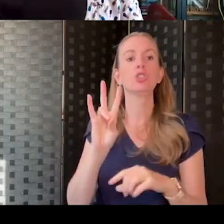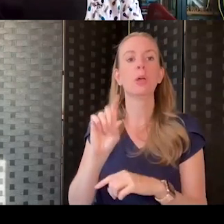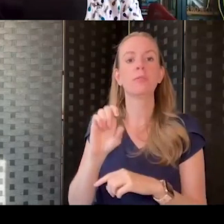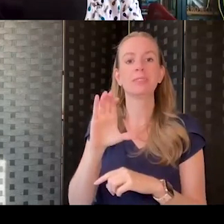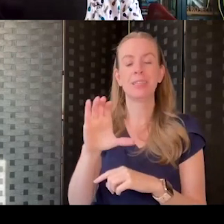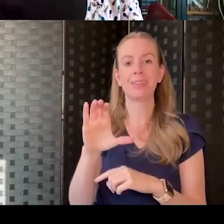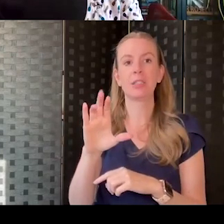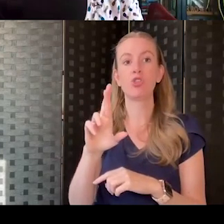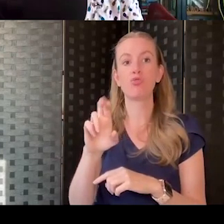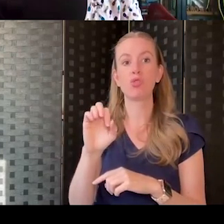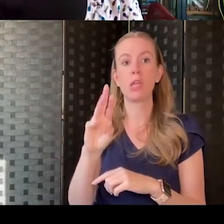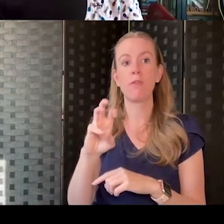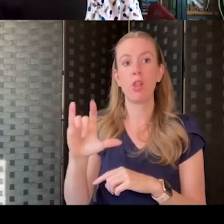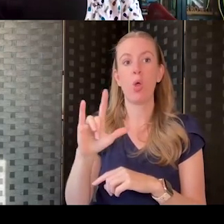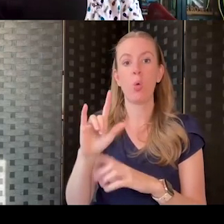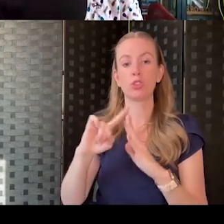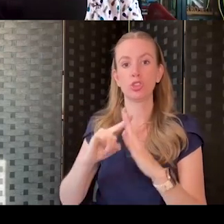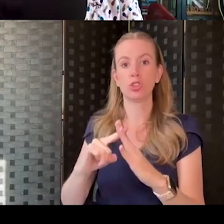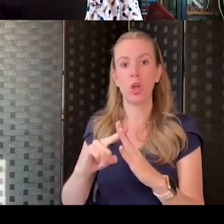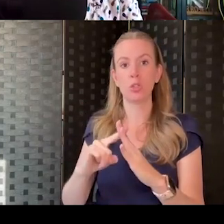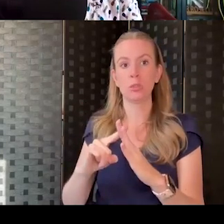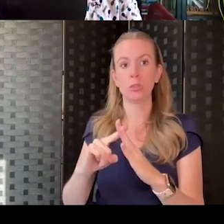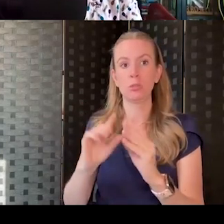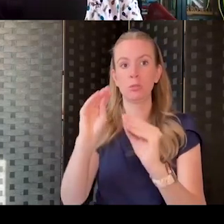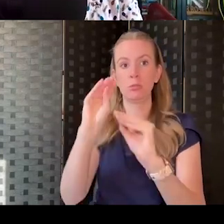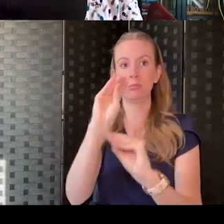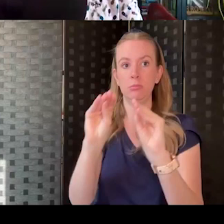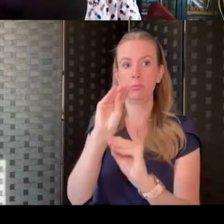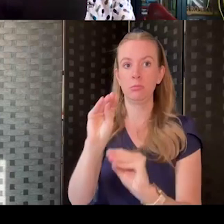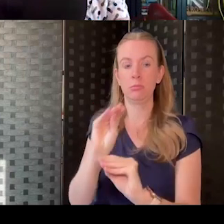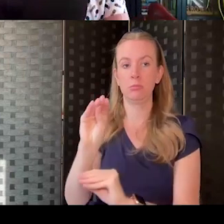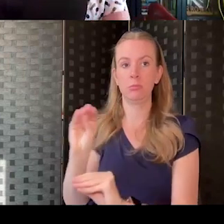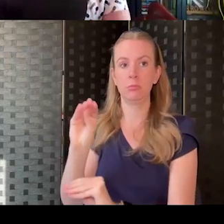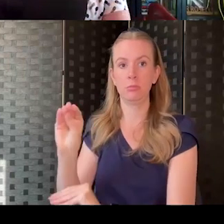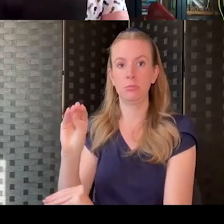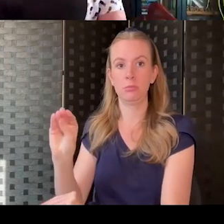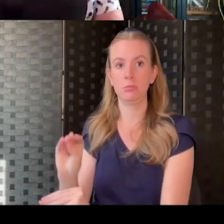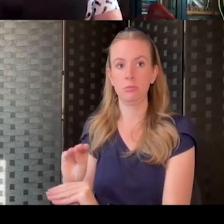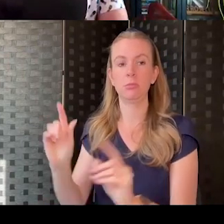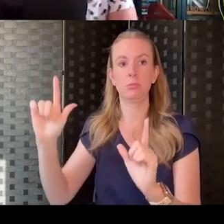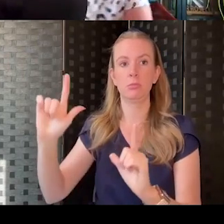kicks and as it pops the new layout into place. Grinding noises continue as I scale it down. You